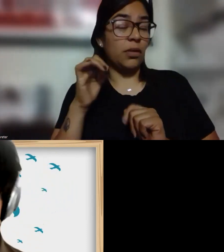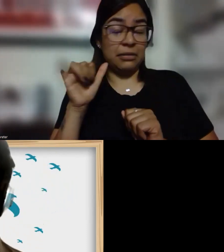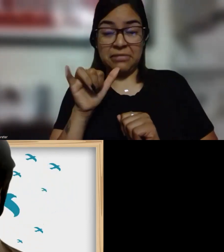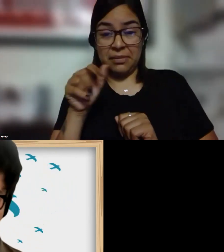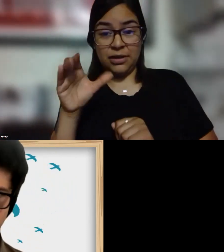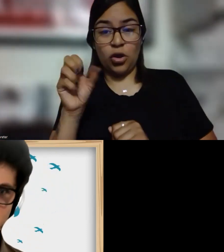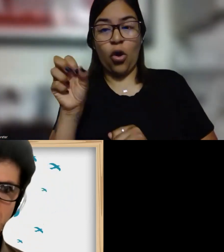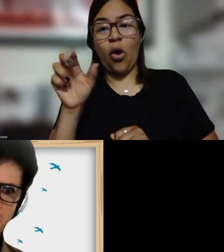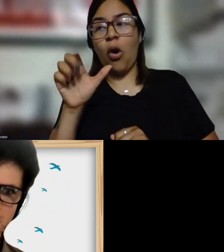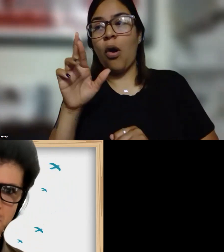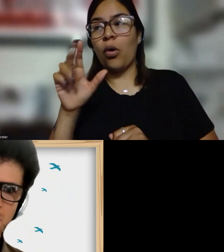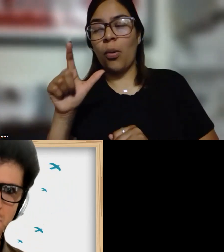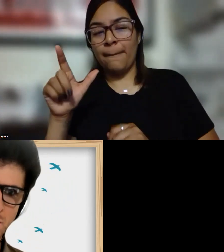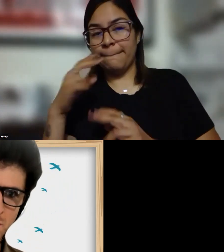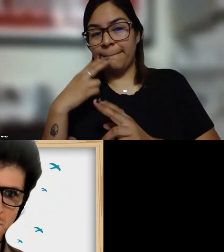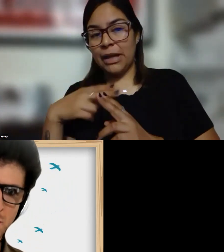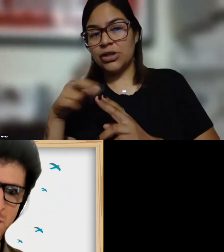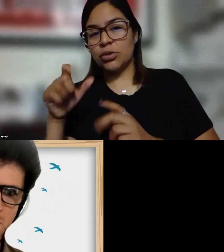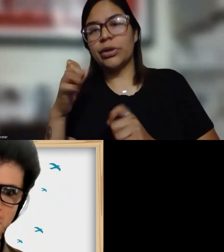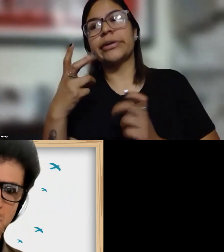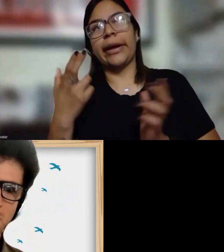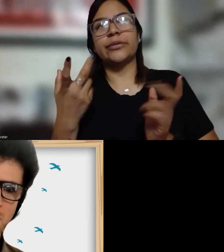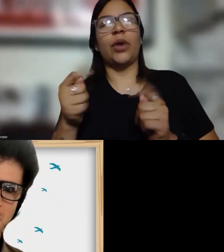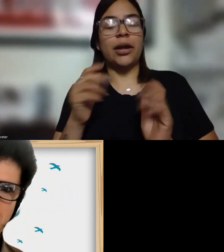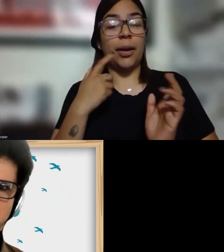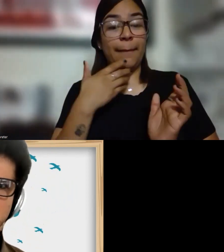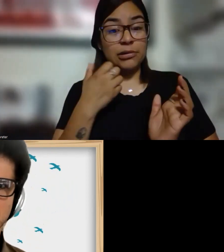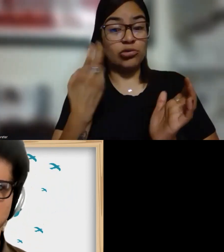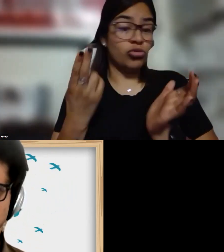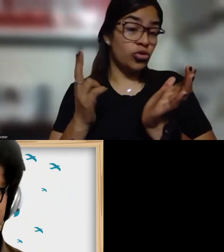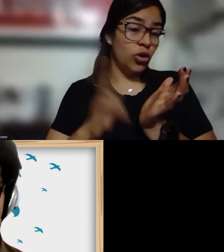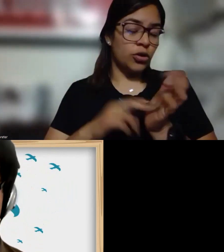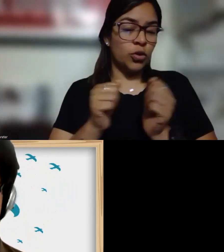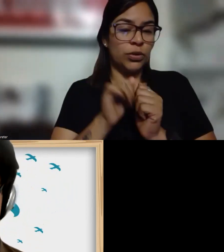Contracting process with these three vendors as soon as those contracts are executed and